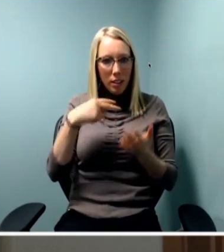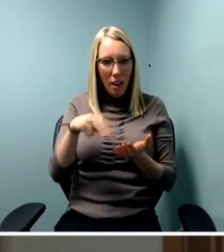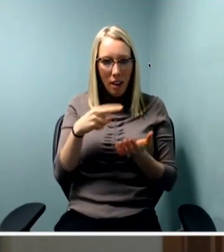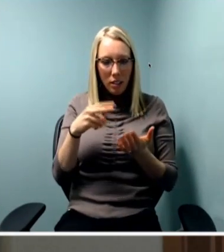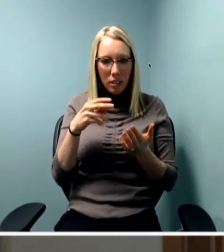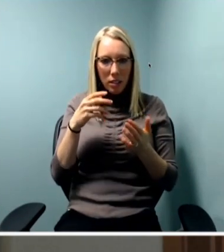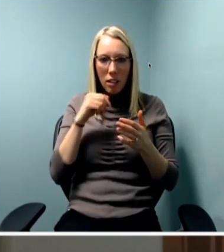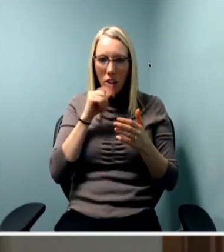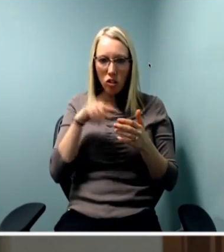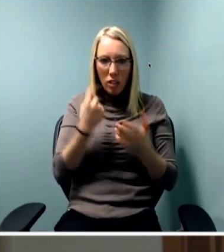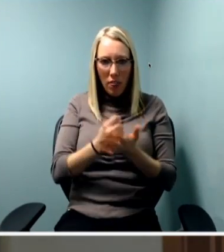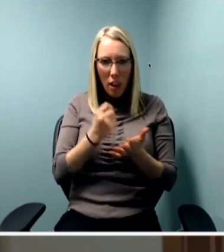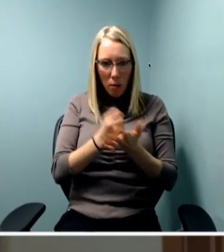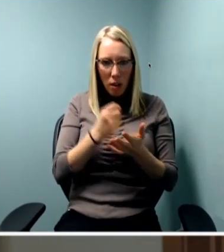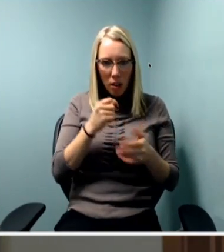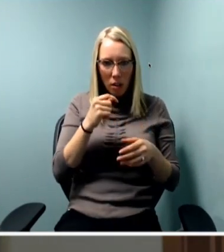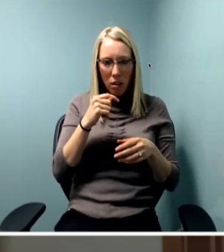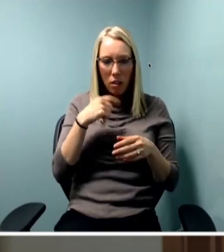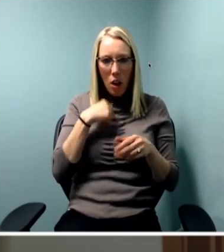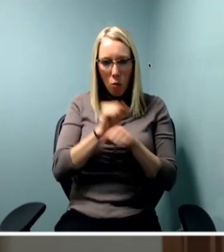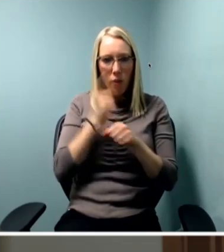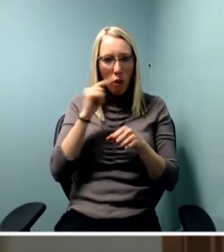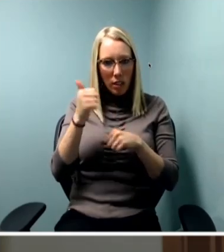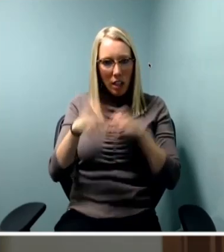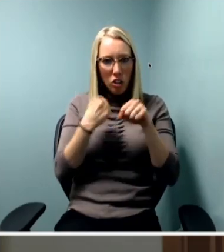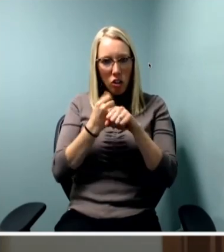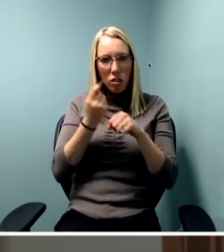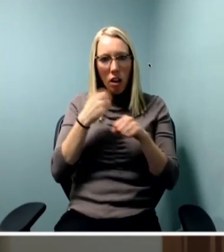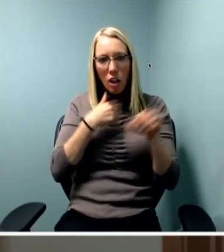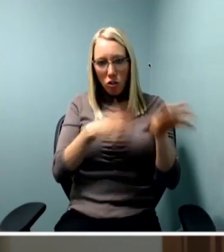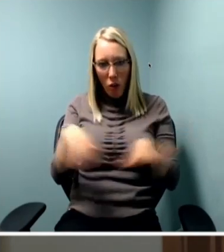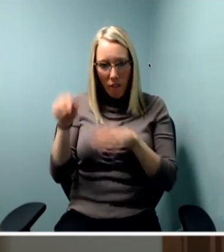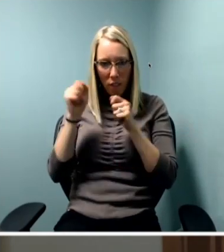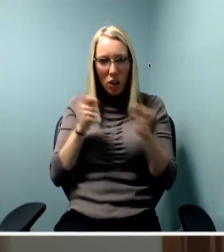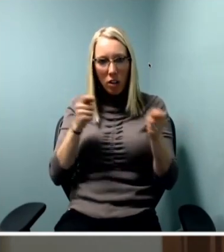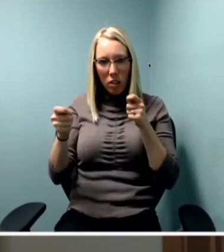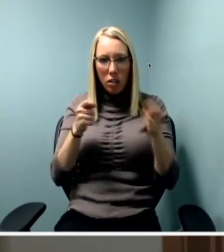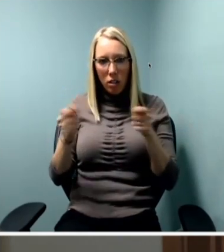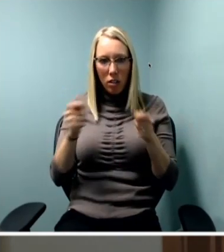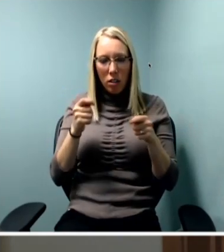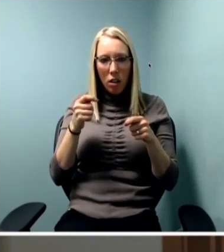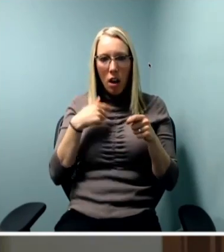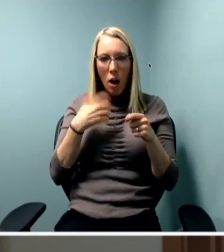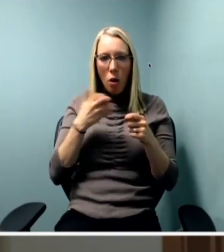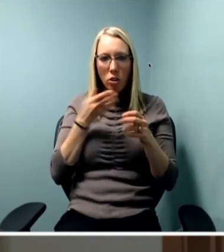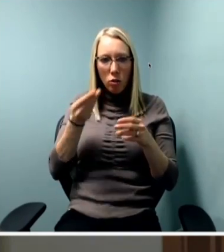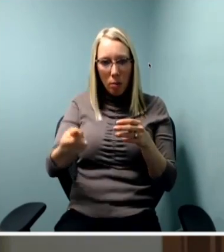and decided what I really wanted to do was commission well known artists to come in and create work.